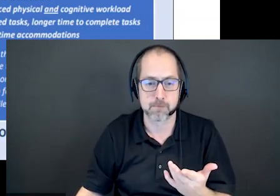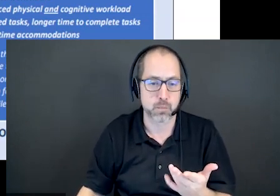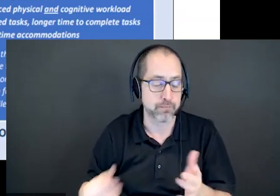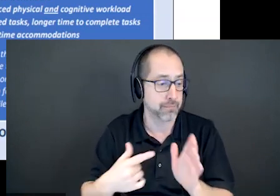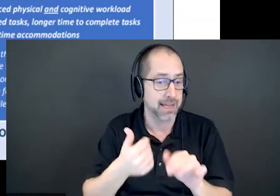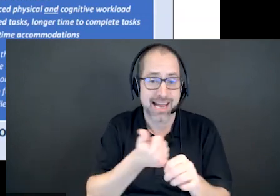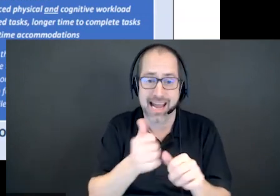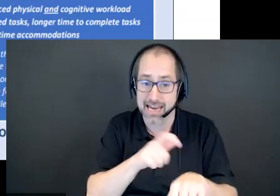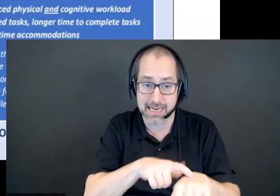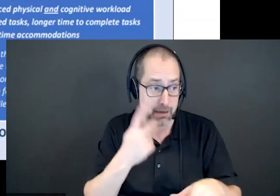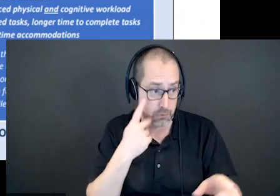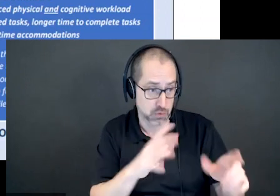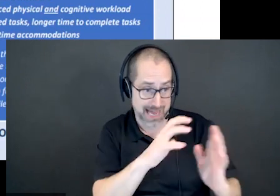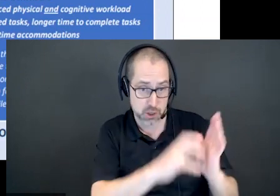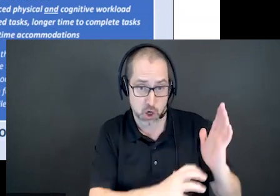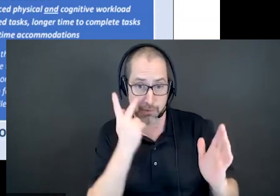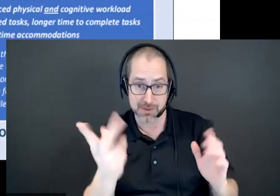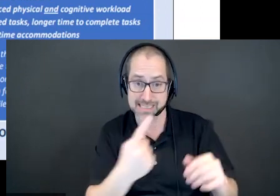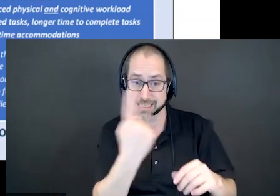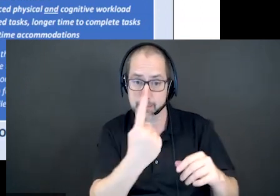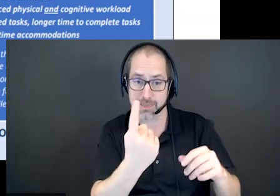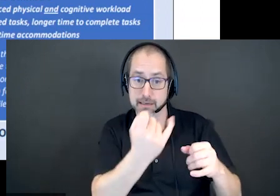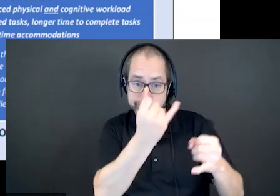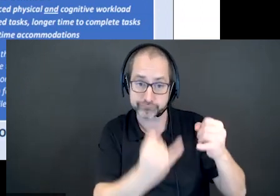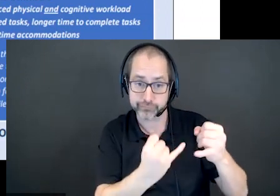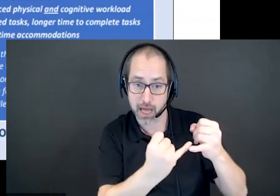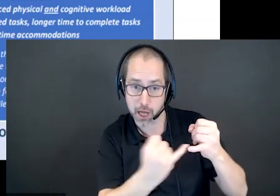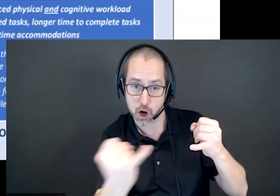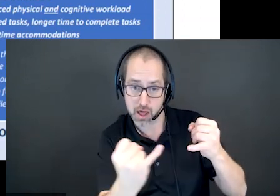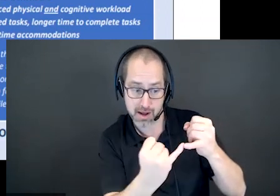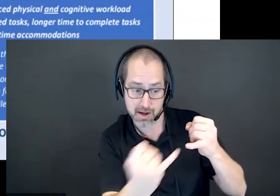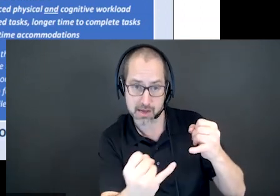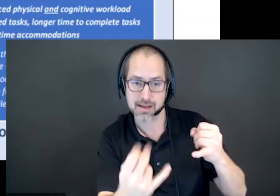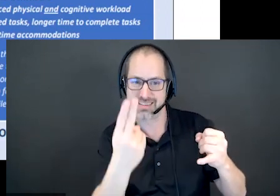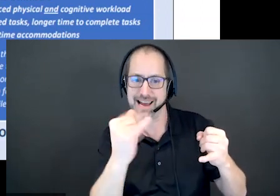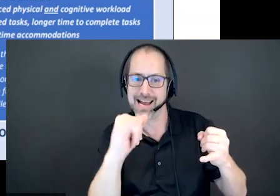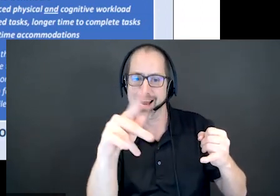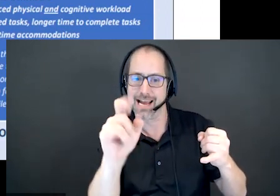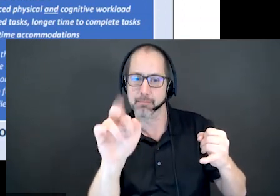that you can click on that takes you to a little bit more of an enriched experience about that so